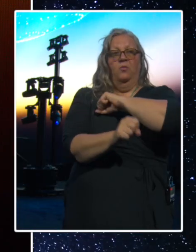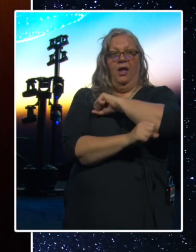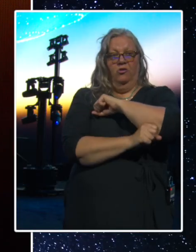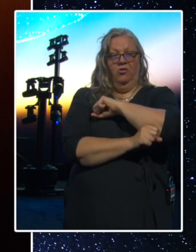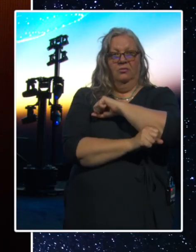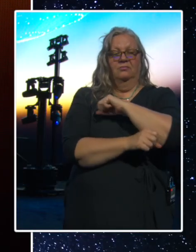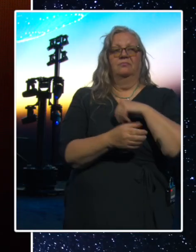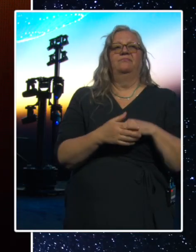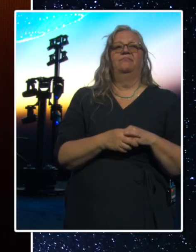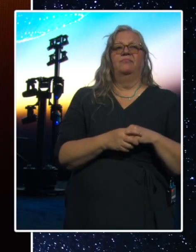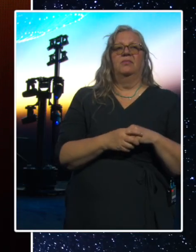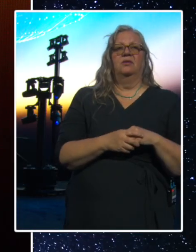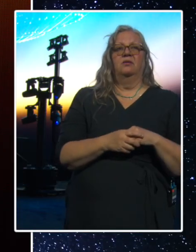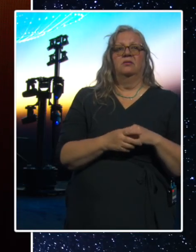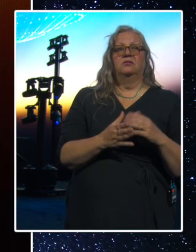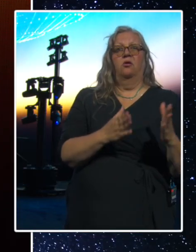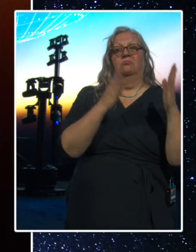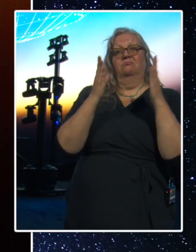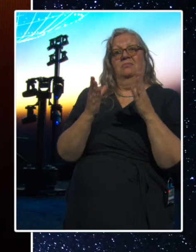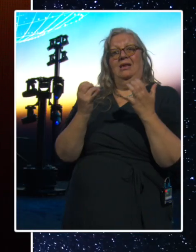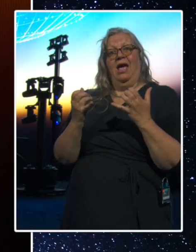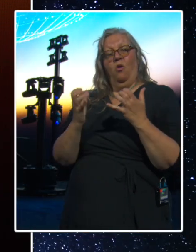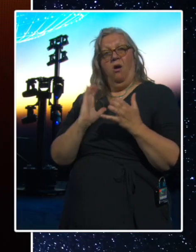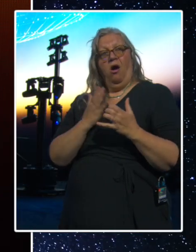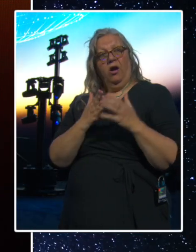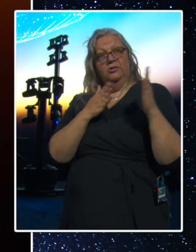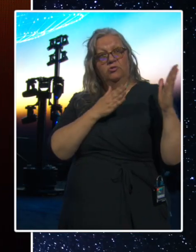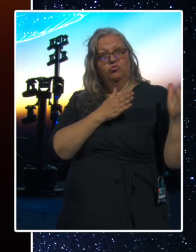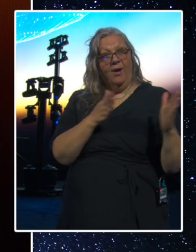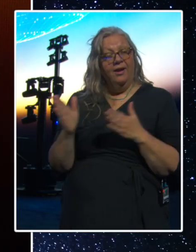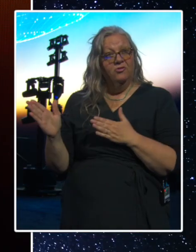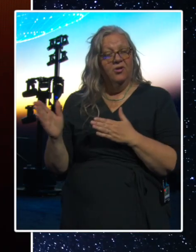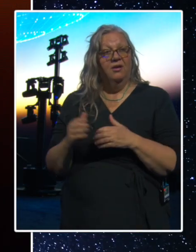which brings us to the wrap of the HPE strategy.